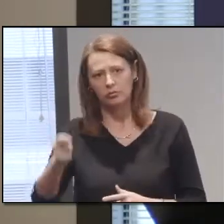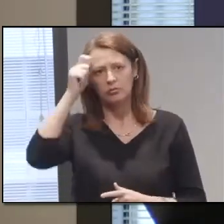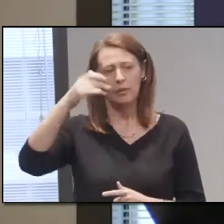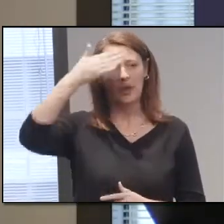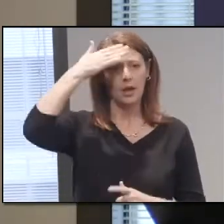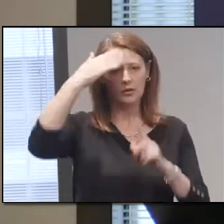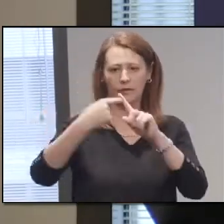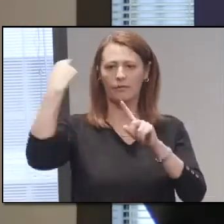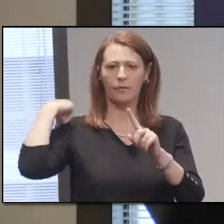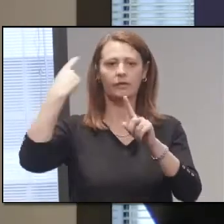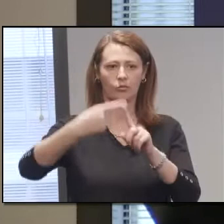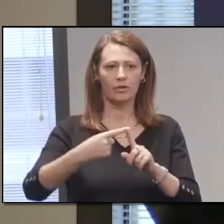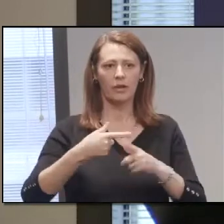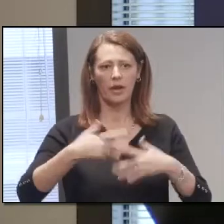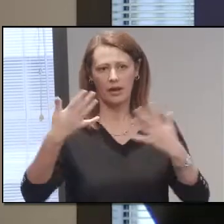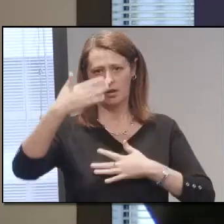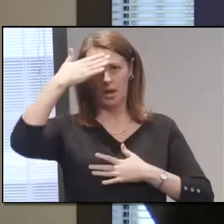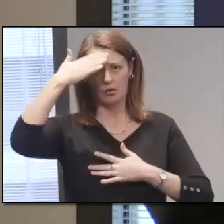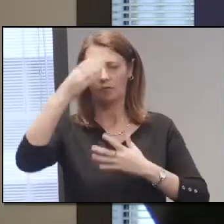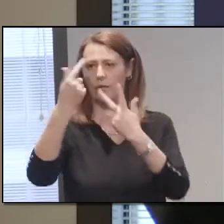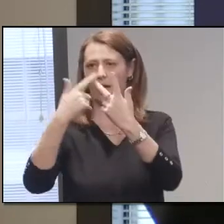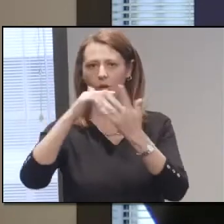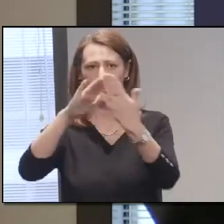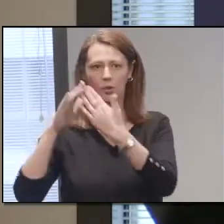past and present and the elders of other communities who may be here today.